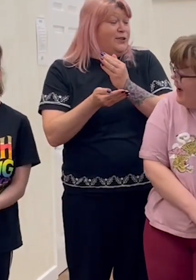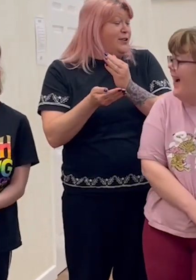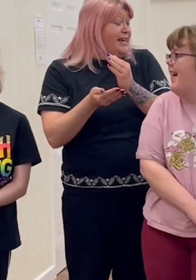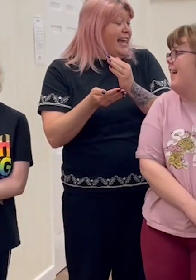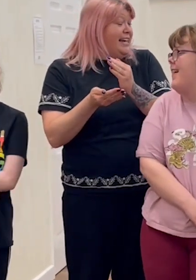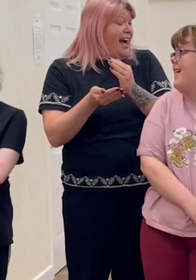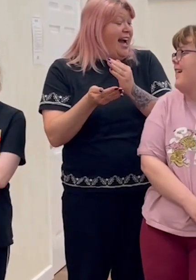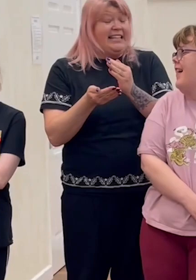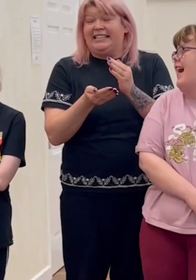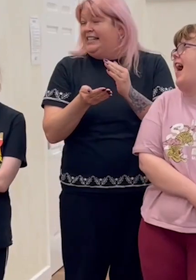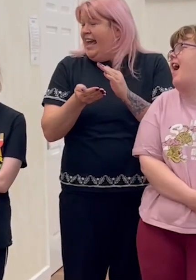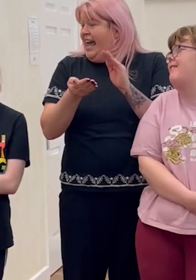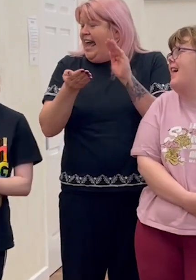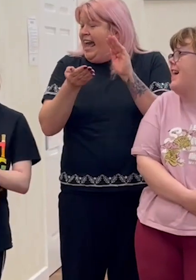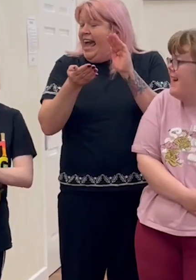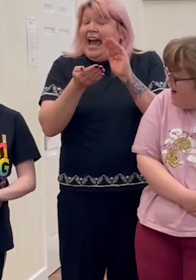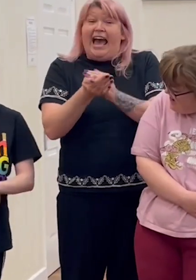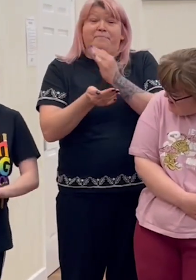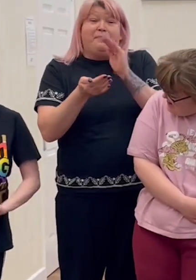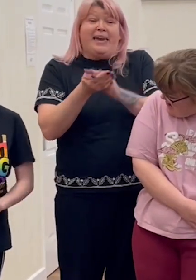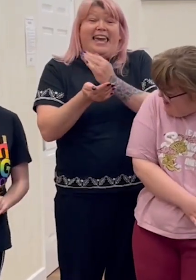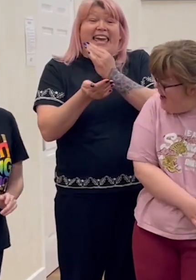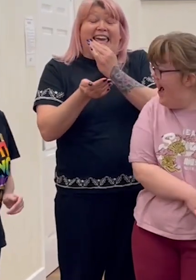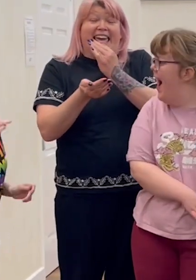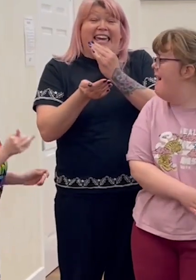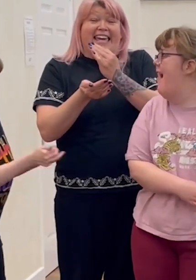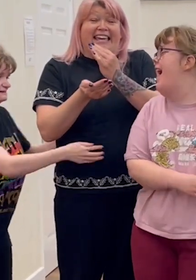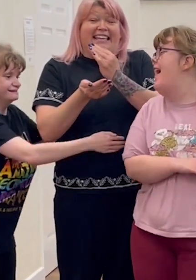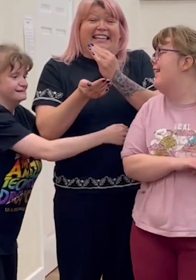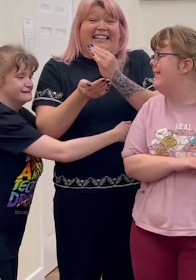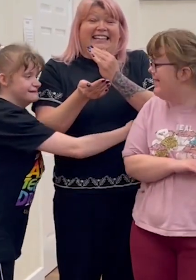Should we do it again guys? Happy.